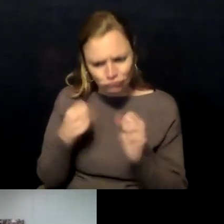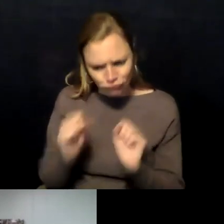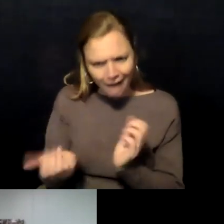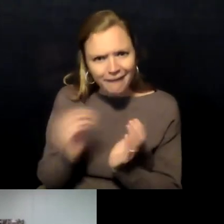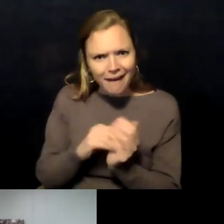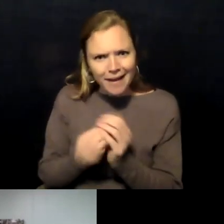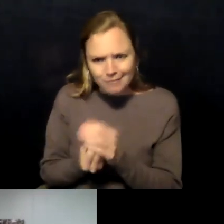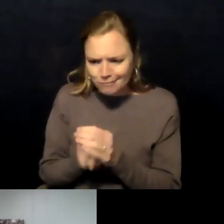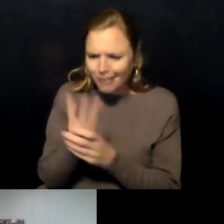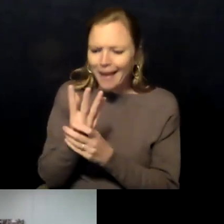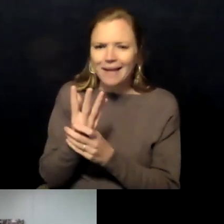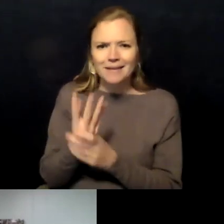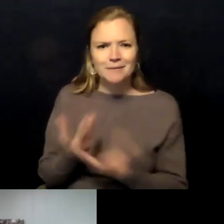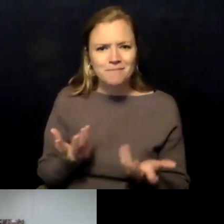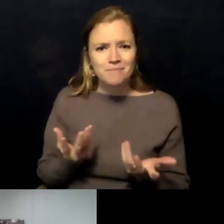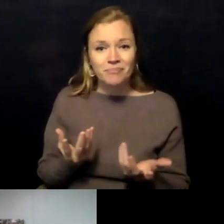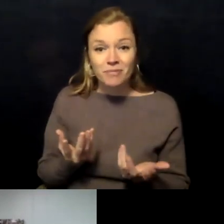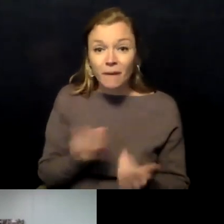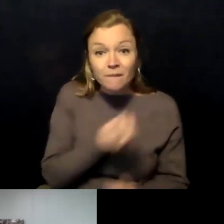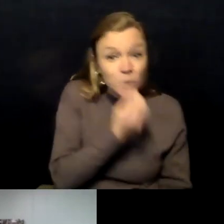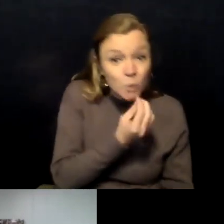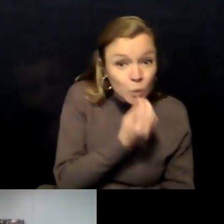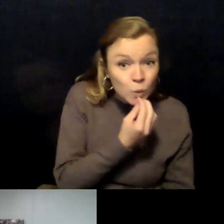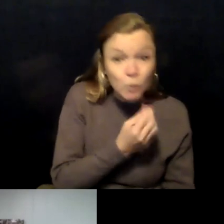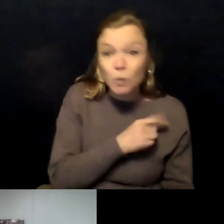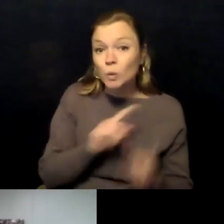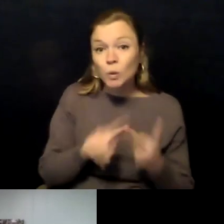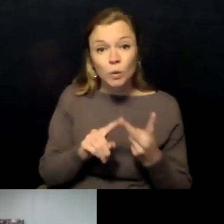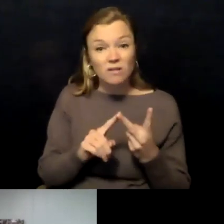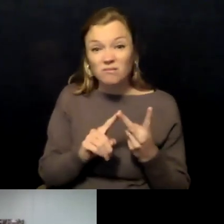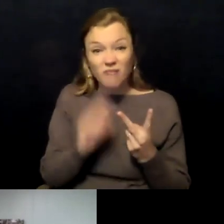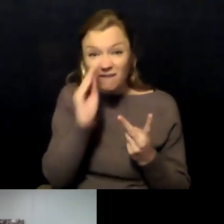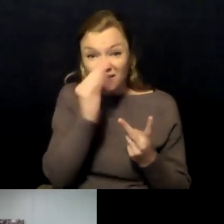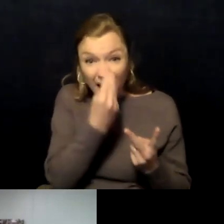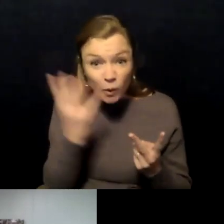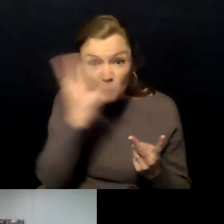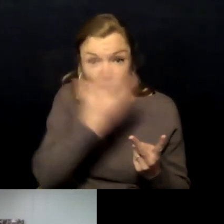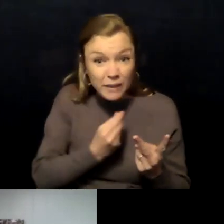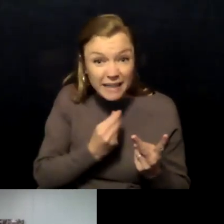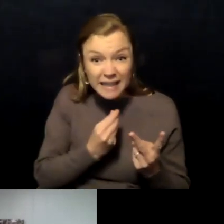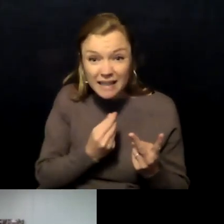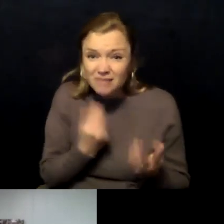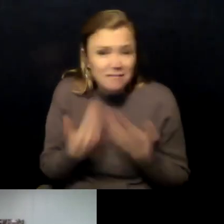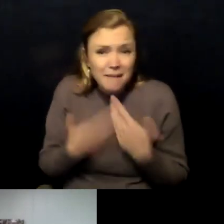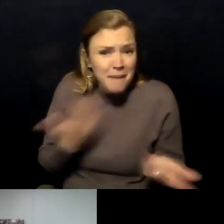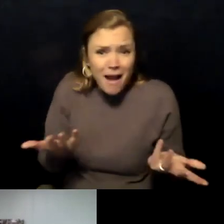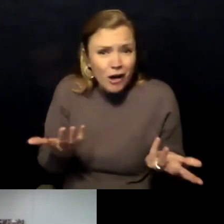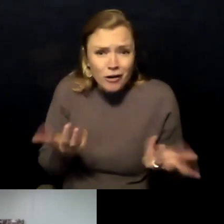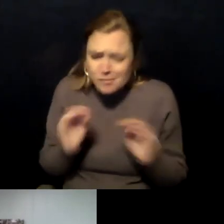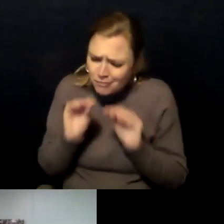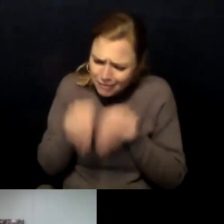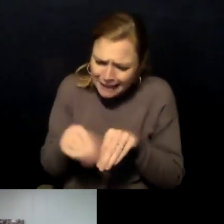like, do it. It adds oxygen to the atmosphere it's